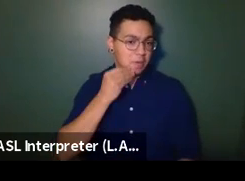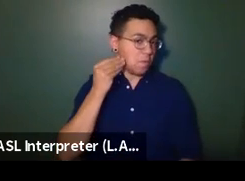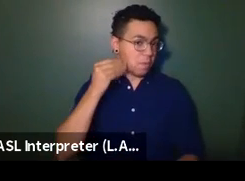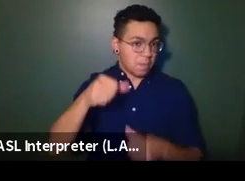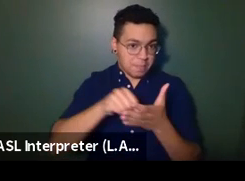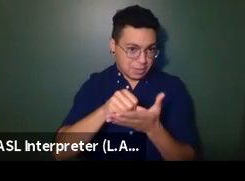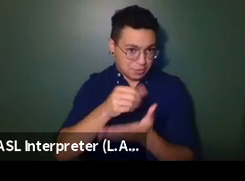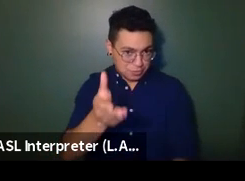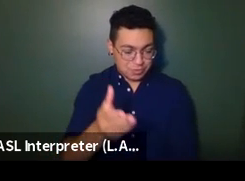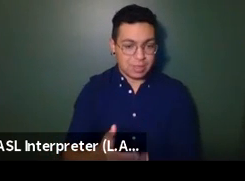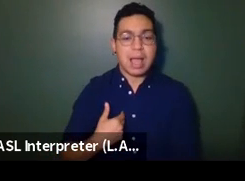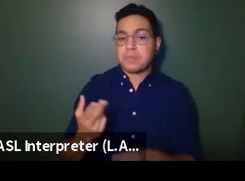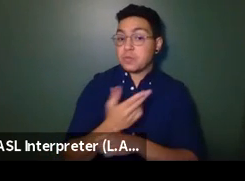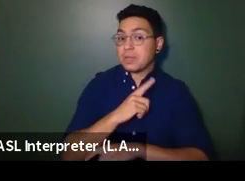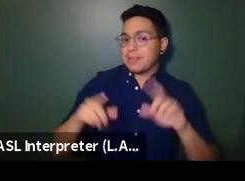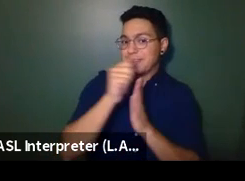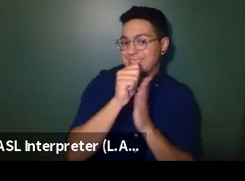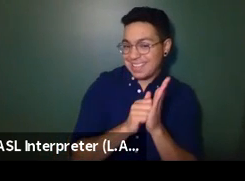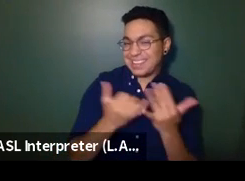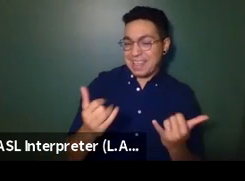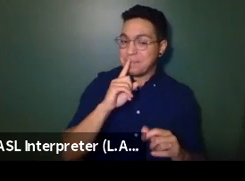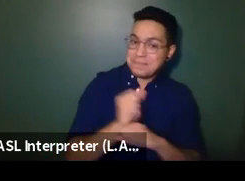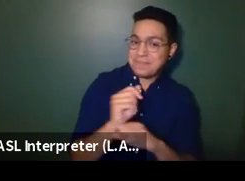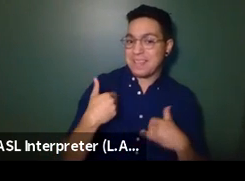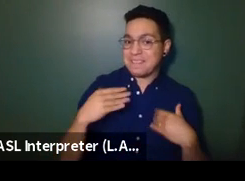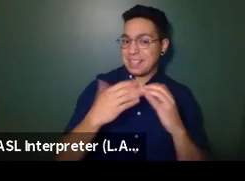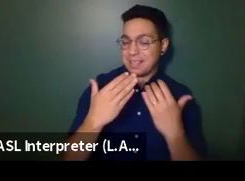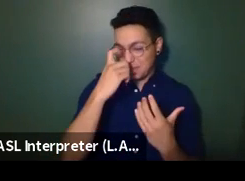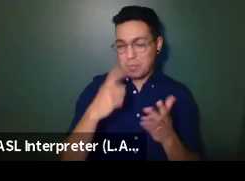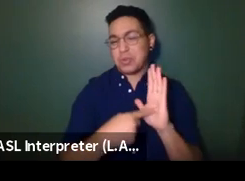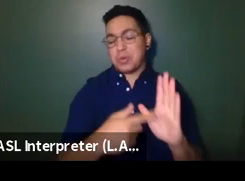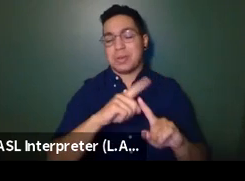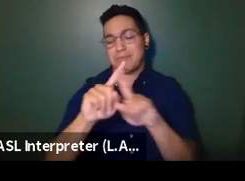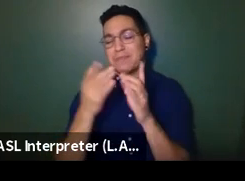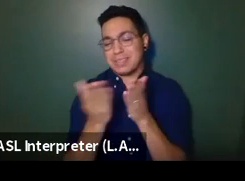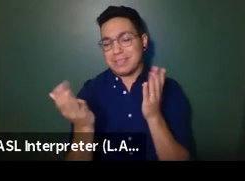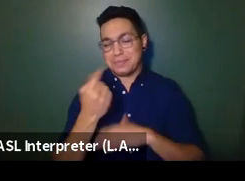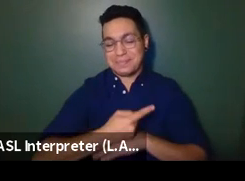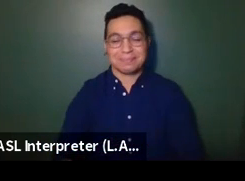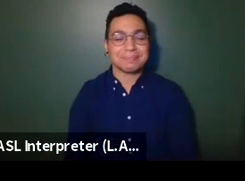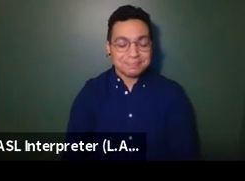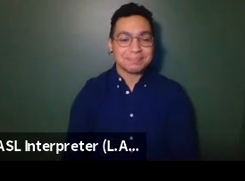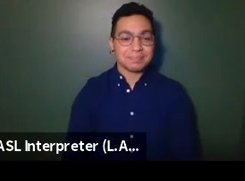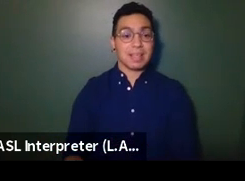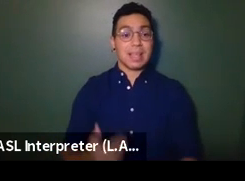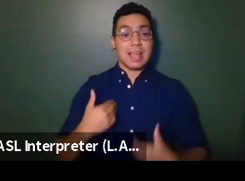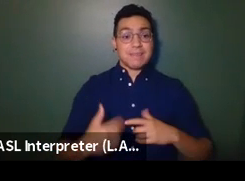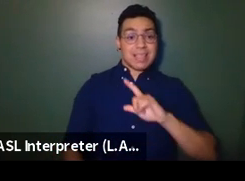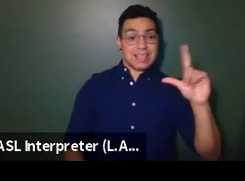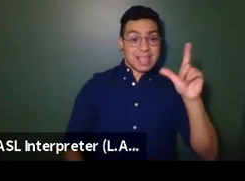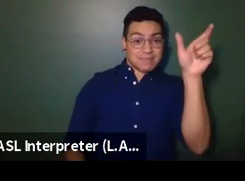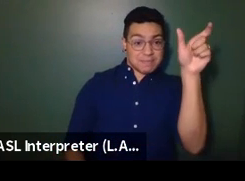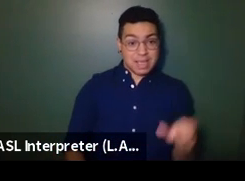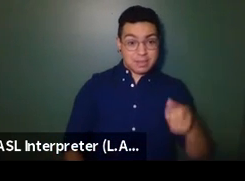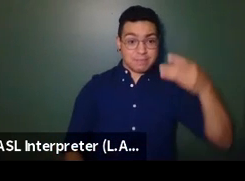Katherine Livick - ESD 112: Because I'm using a different account that has some classes in it because I'm going to show you some different stuff and I have my left menu over here with the three lines.